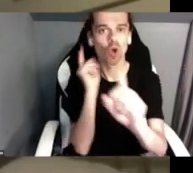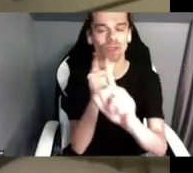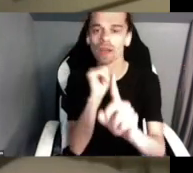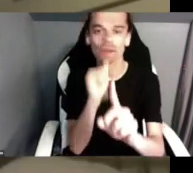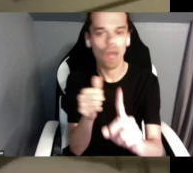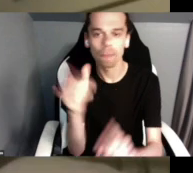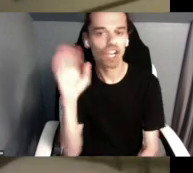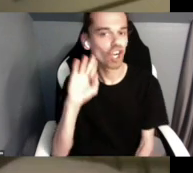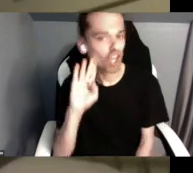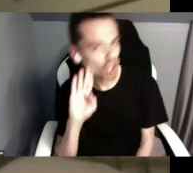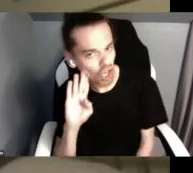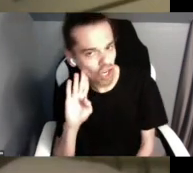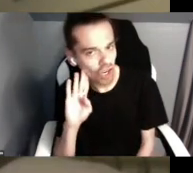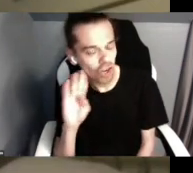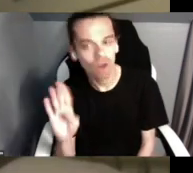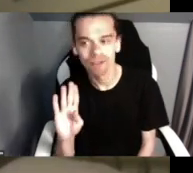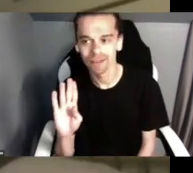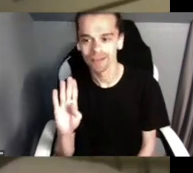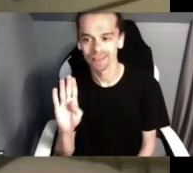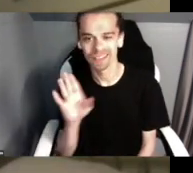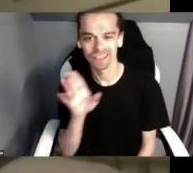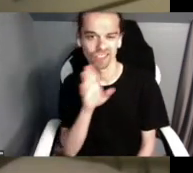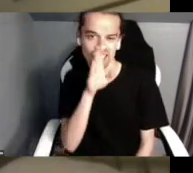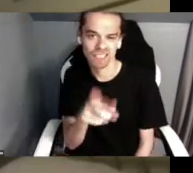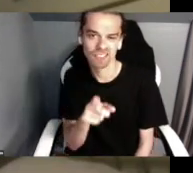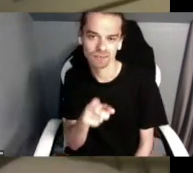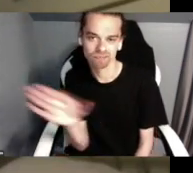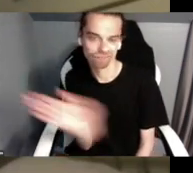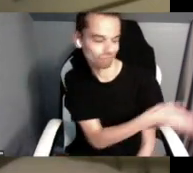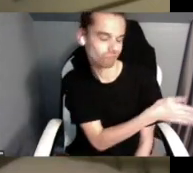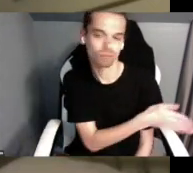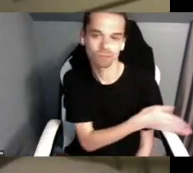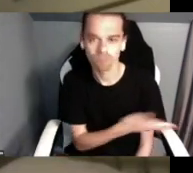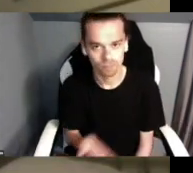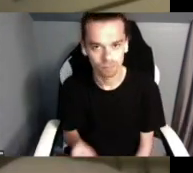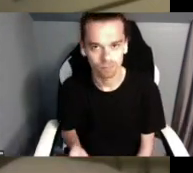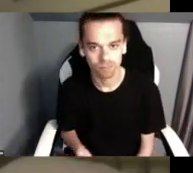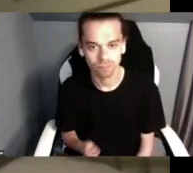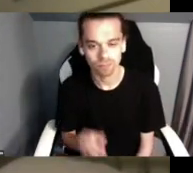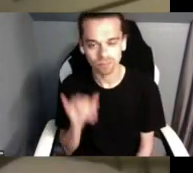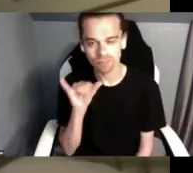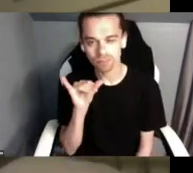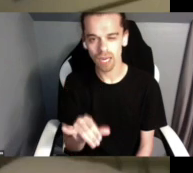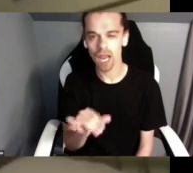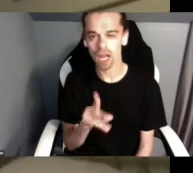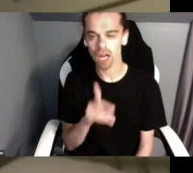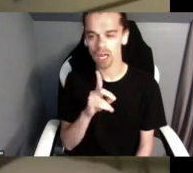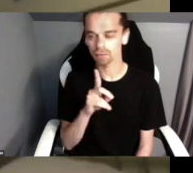sidelined when that happens. From the very beginning